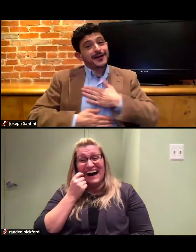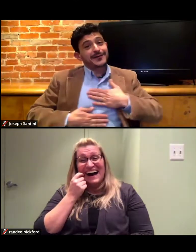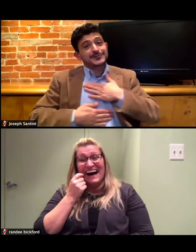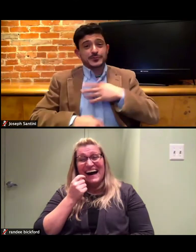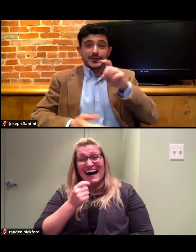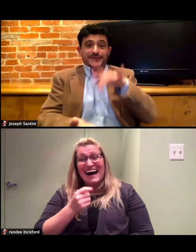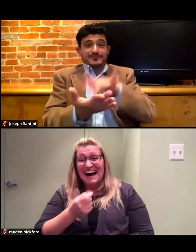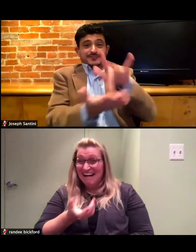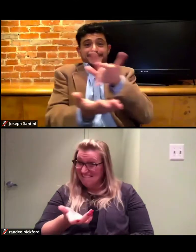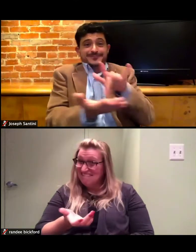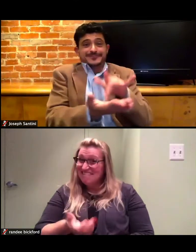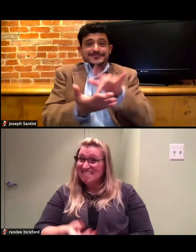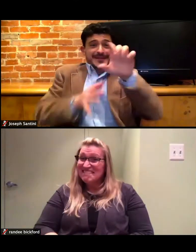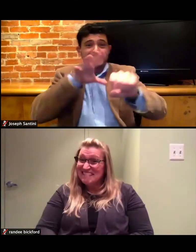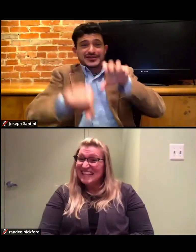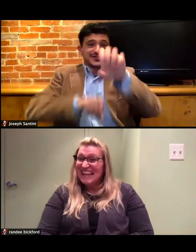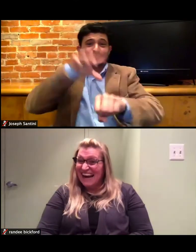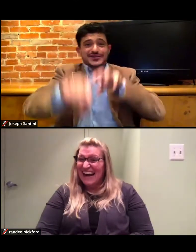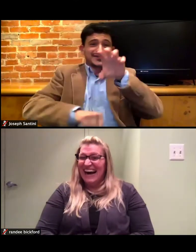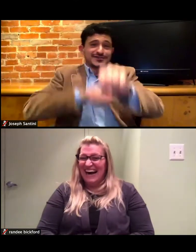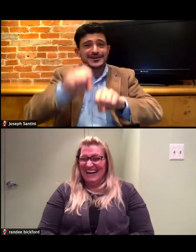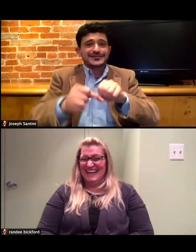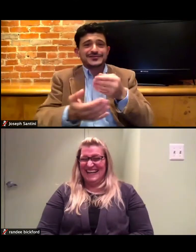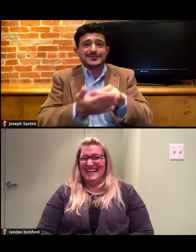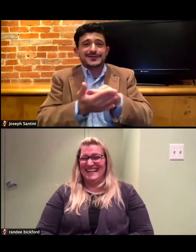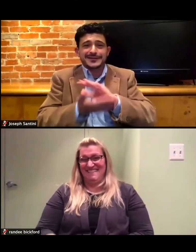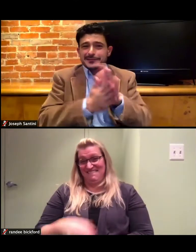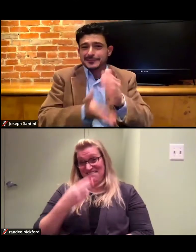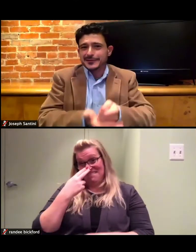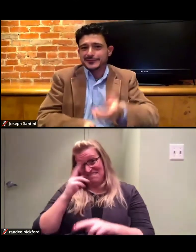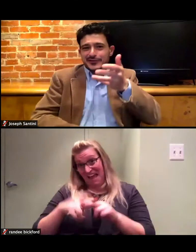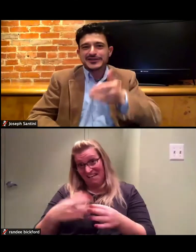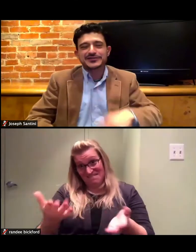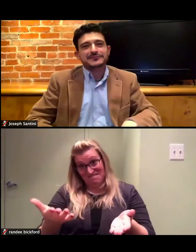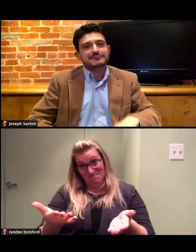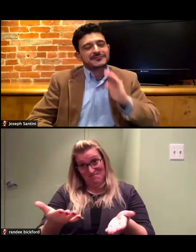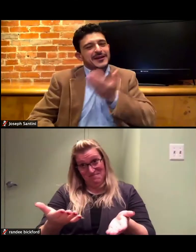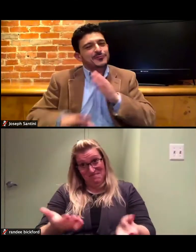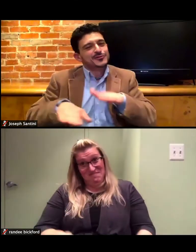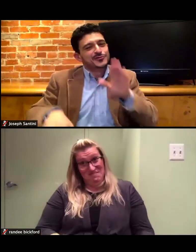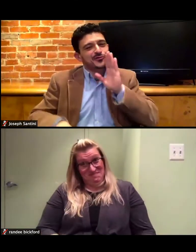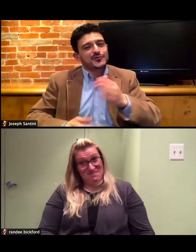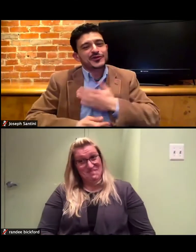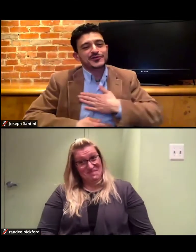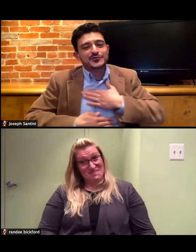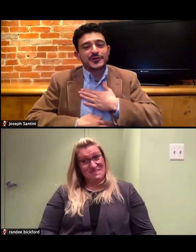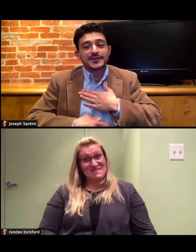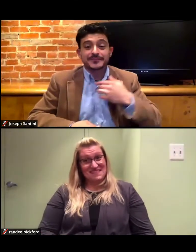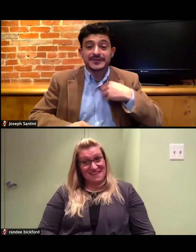And it's really silly, but I enjoy it. And I'm trying really hard to catch all the money to become rich.